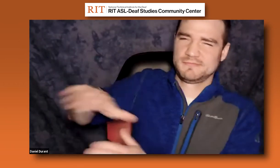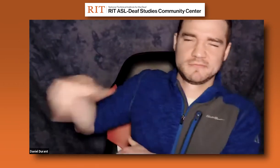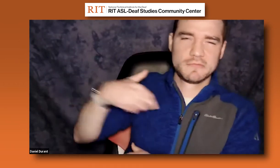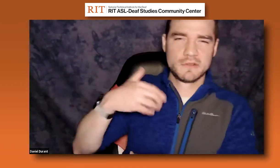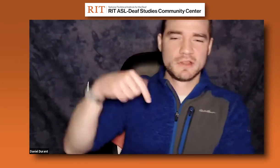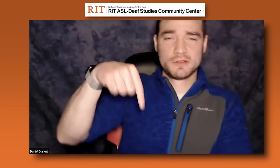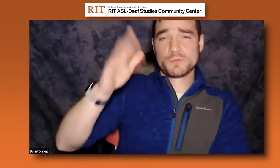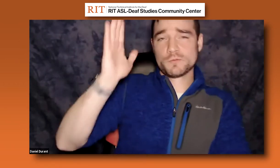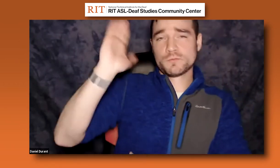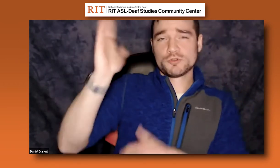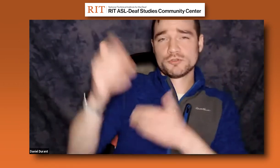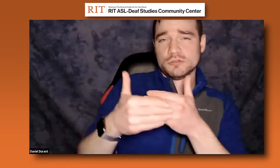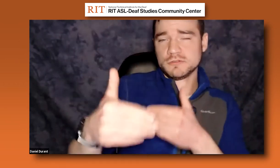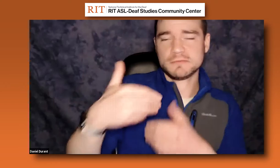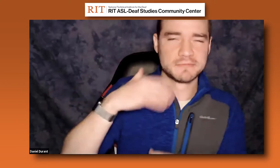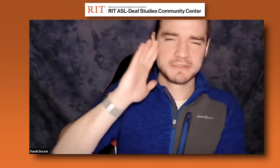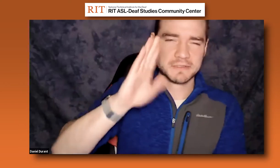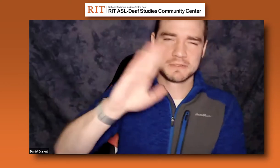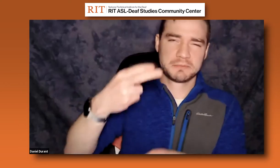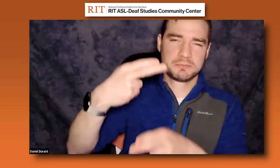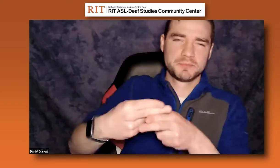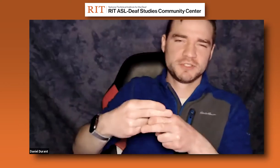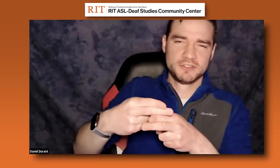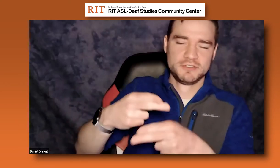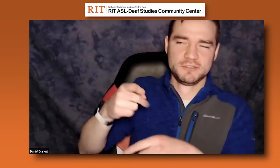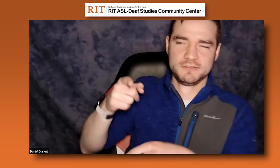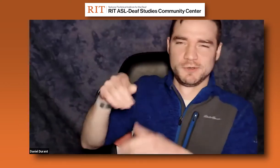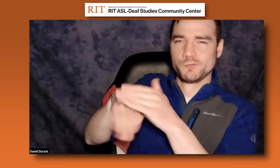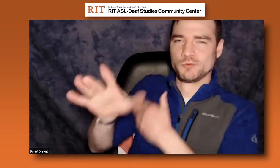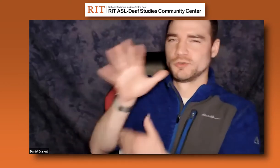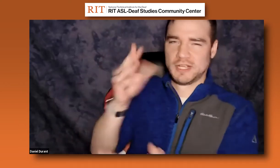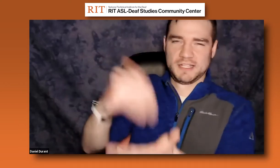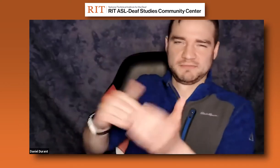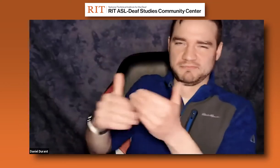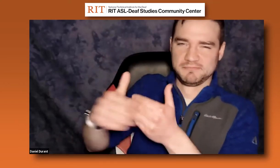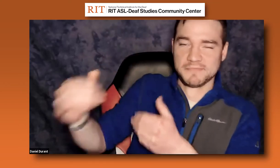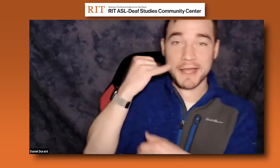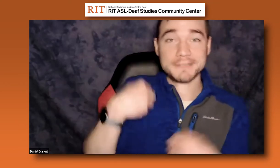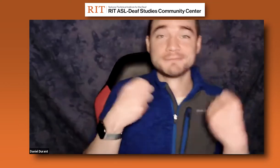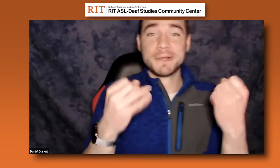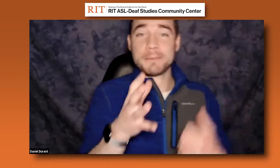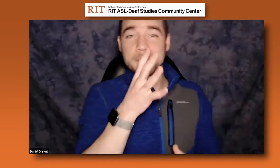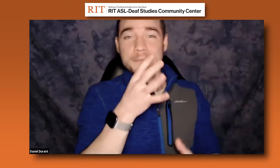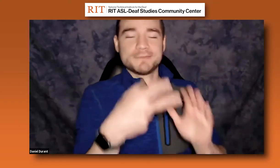and that whole story. I never call this woman my mom. My aunt is my mom,